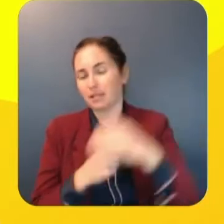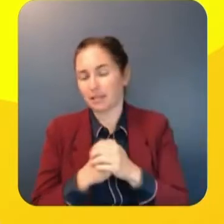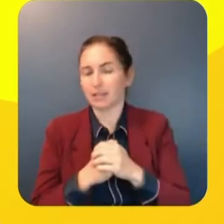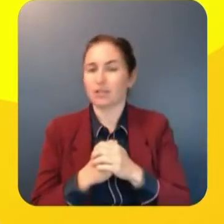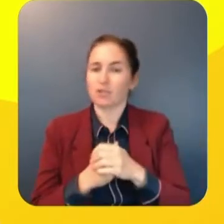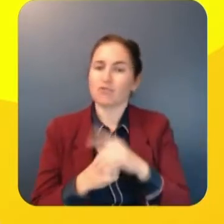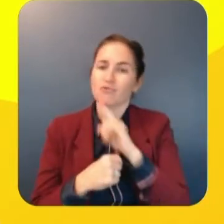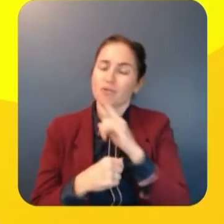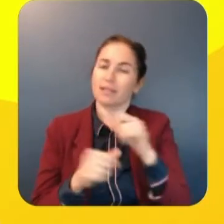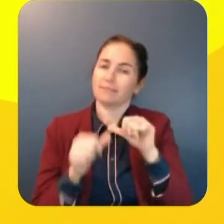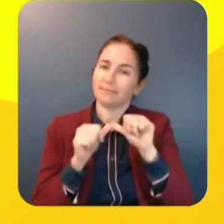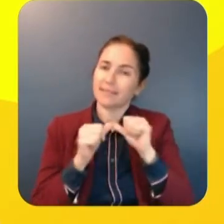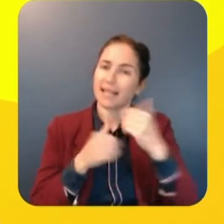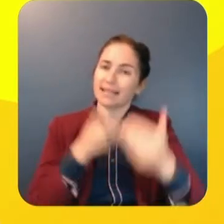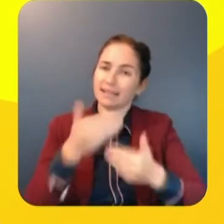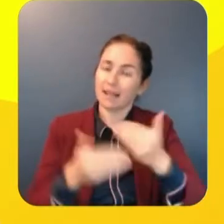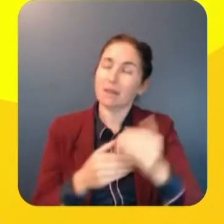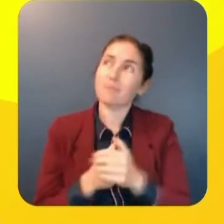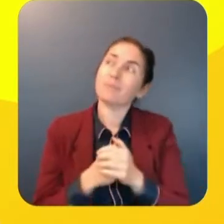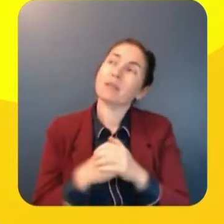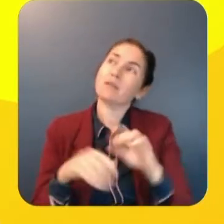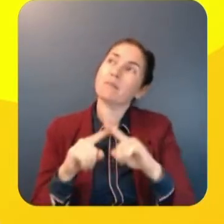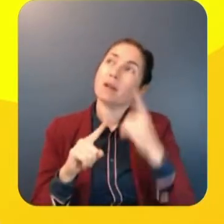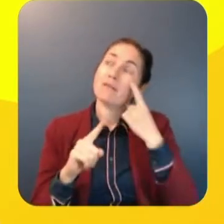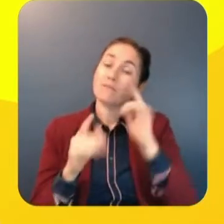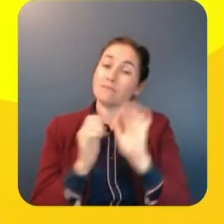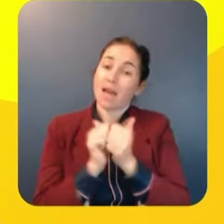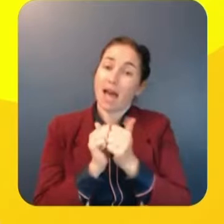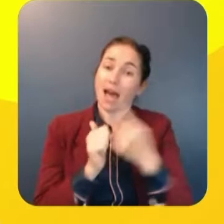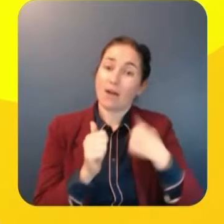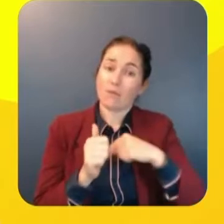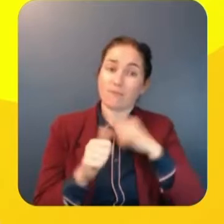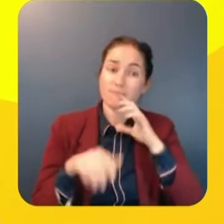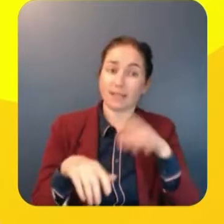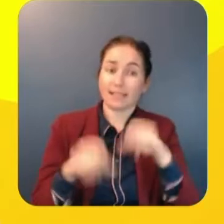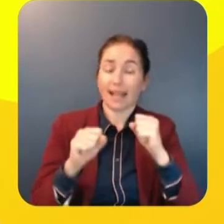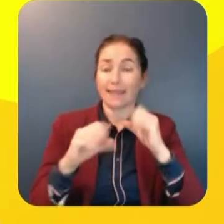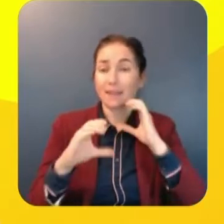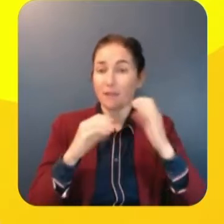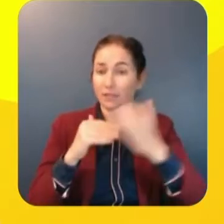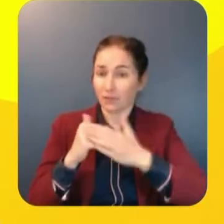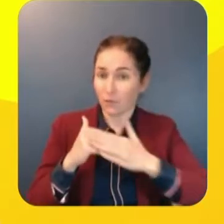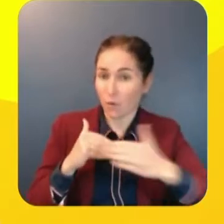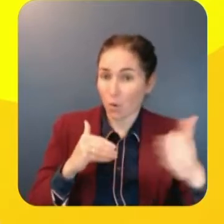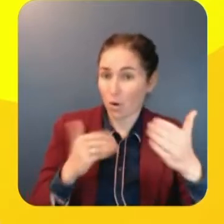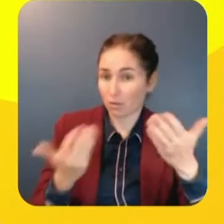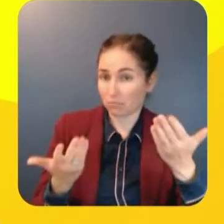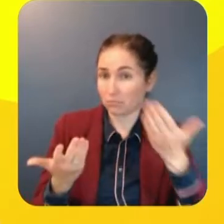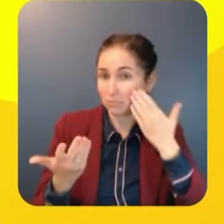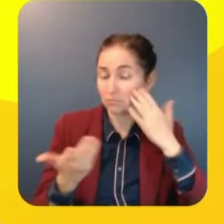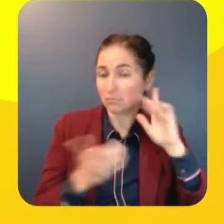But in terms of how we've taken the conversation forward since the tragic murder of George Floyd,